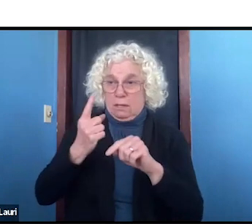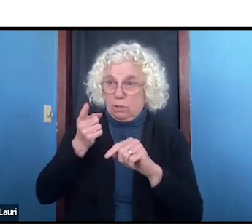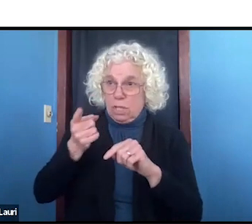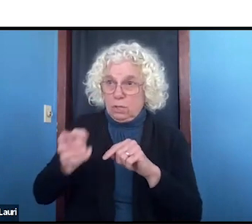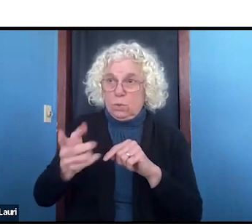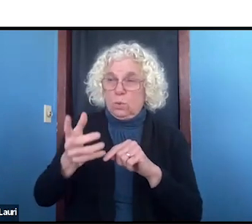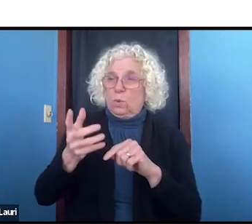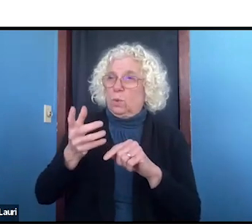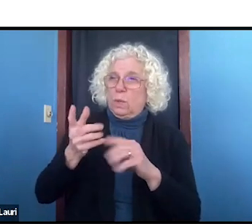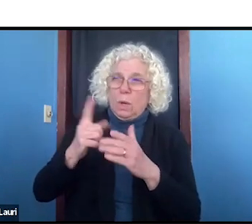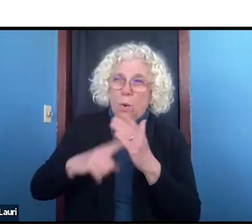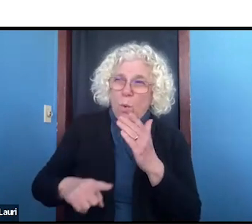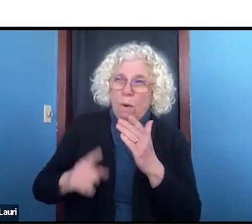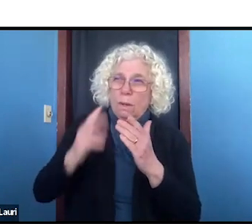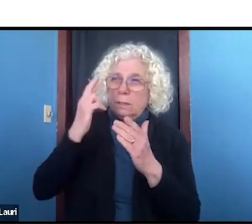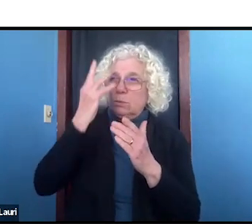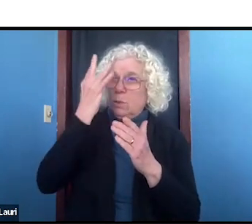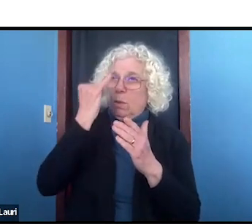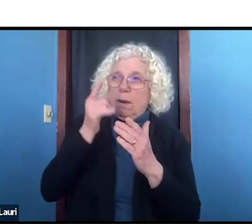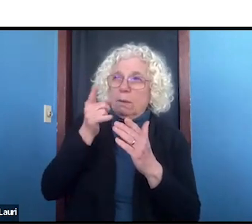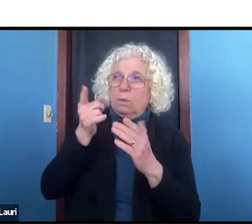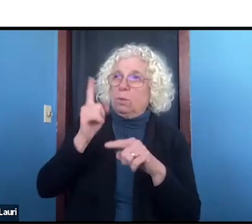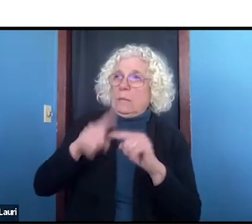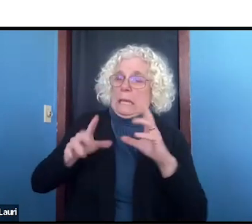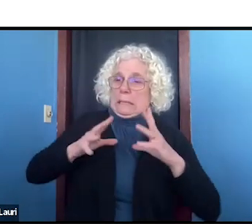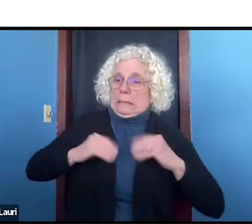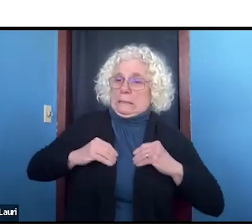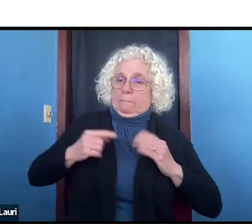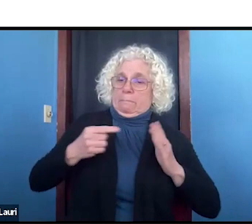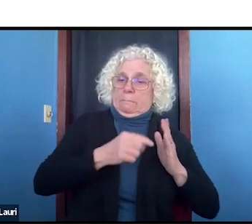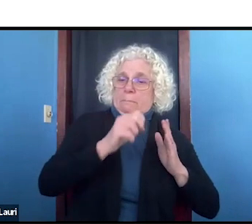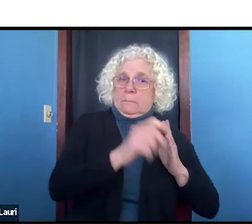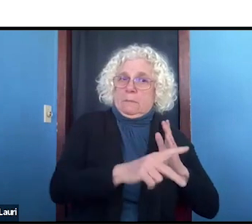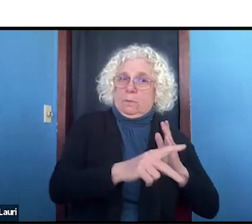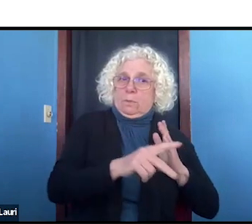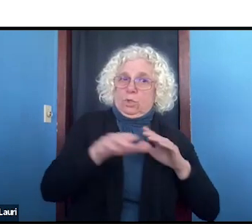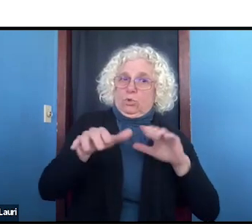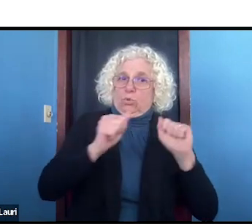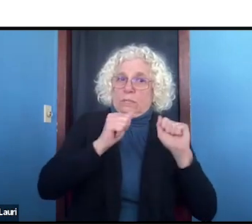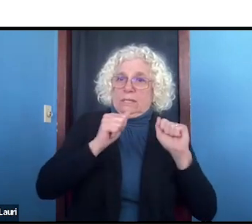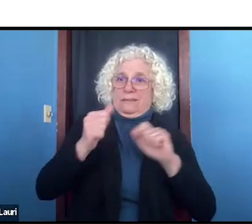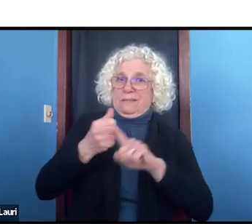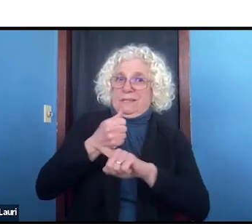you back from accepting the opportunity to leave this abusive relationship,